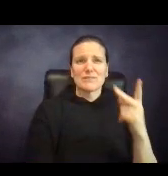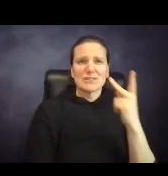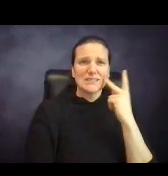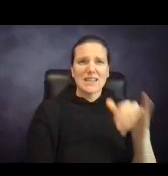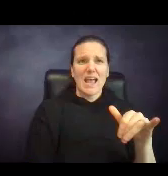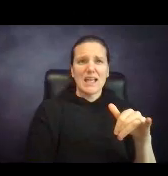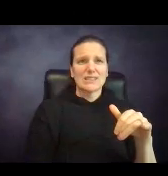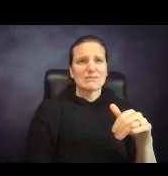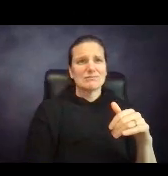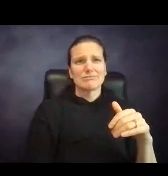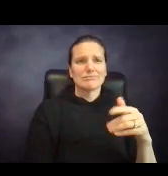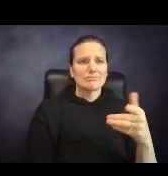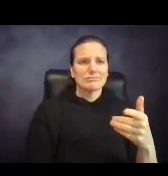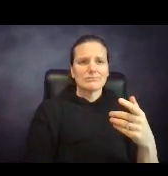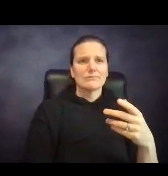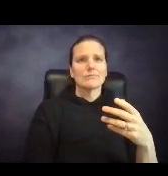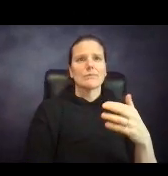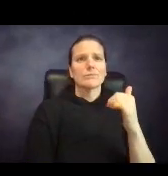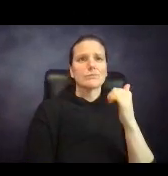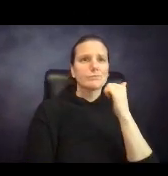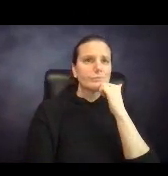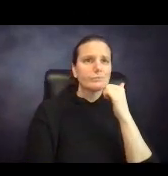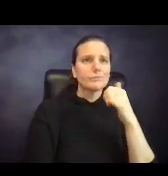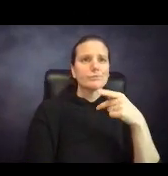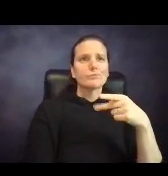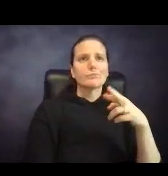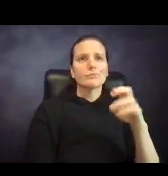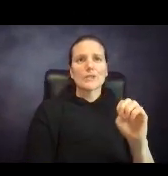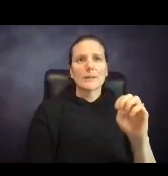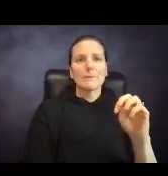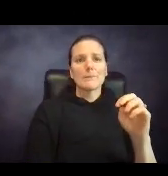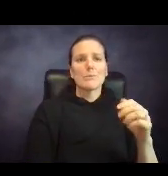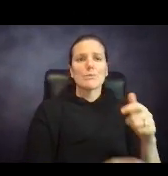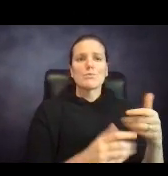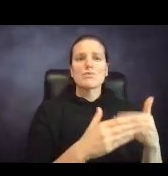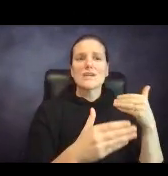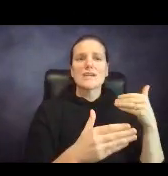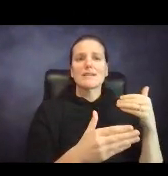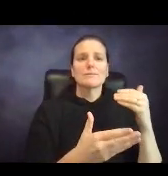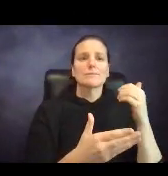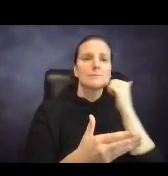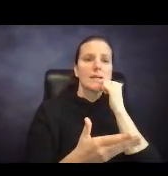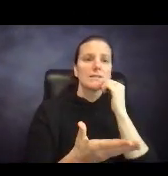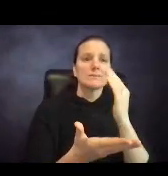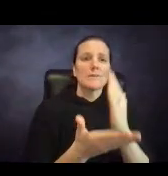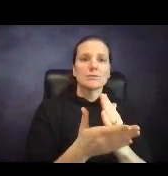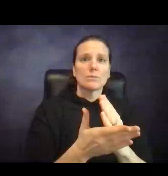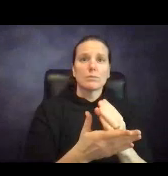so many perimenopausal women getting put on a DD medication. And I mean I completely understand the need